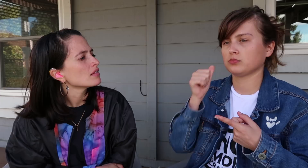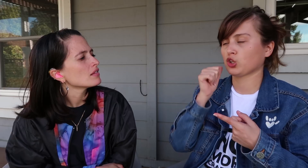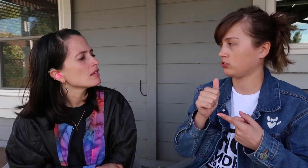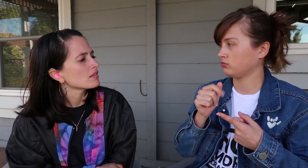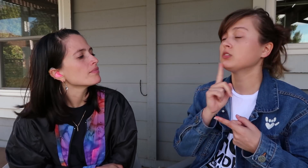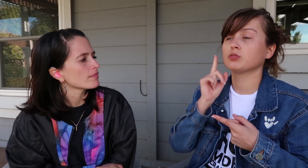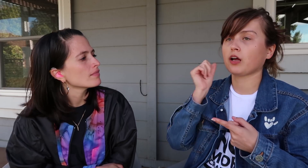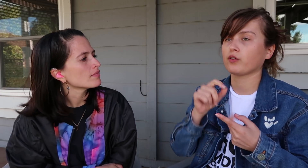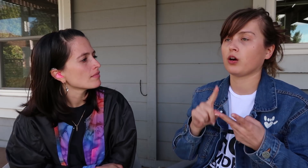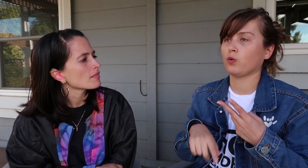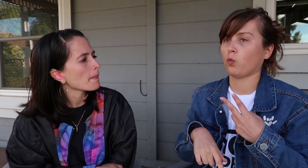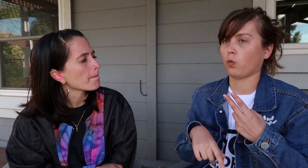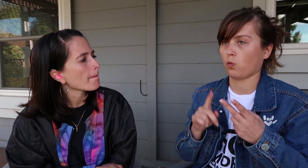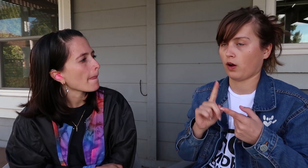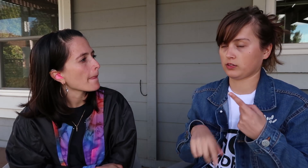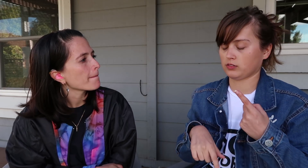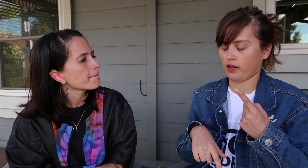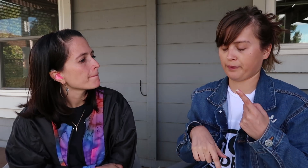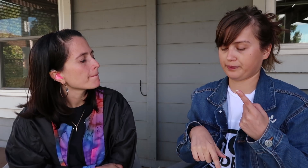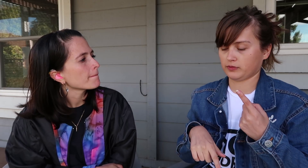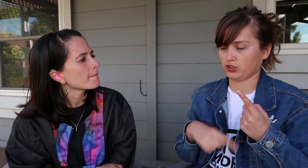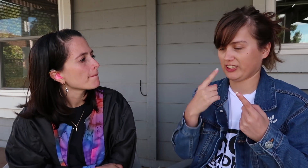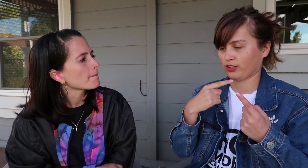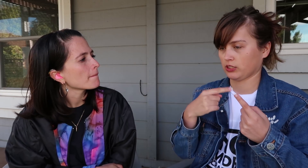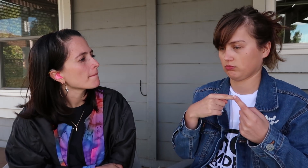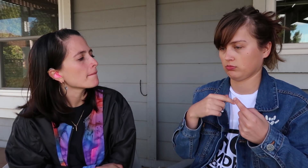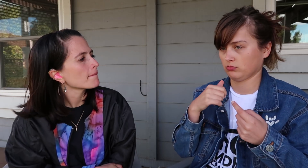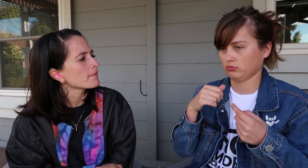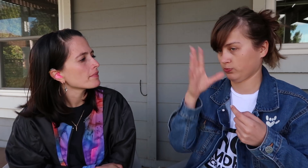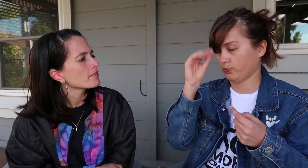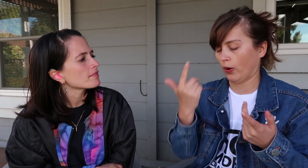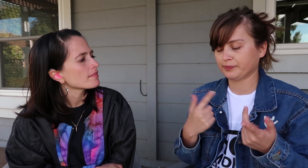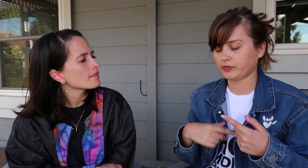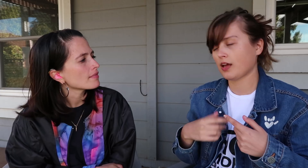a deaf girl and a hearing boy.